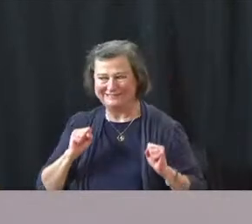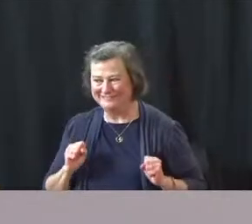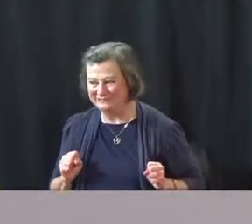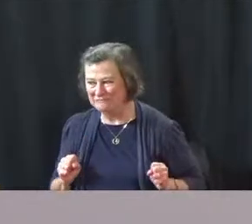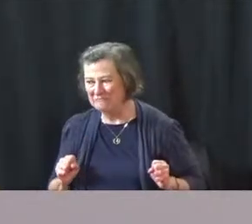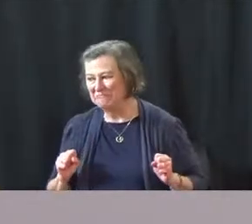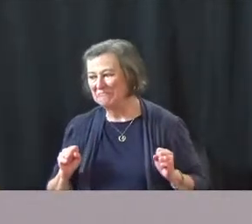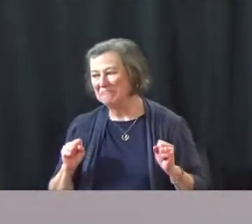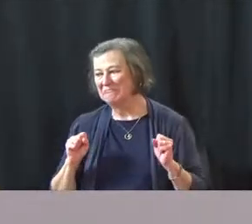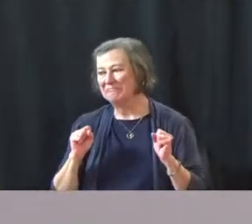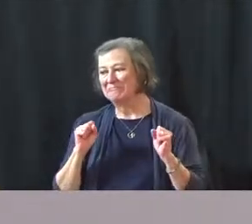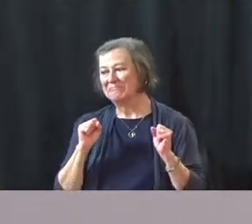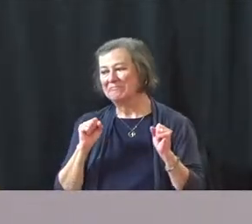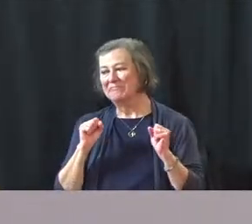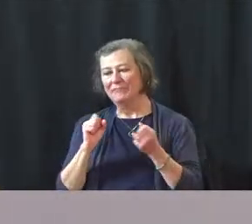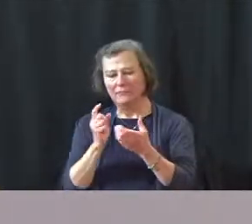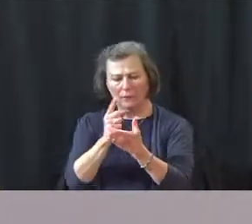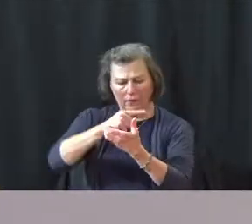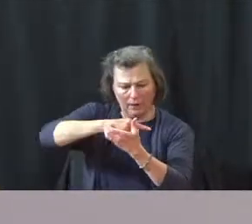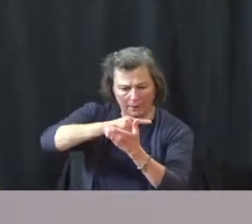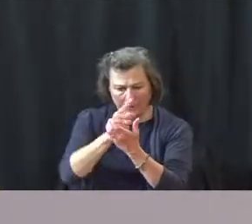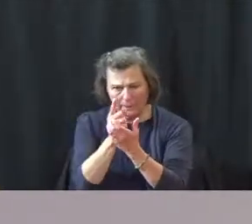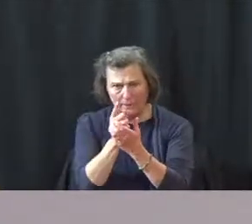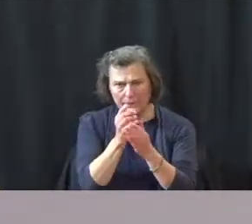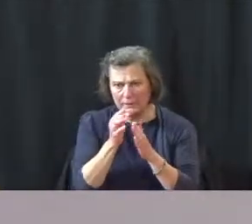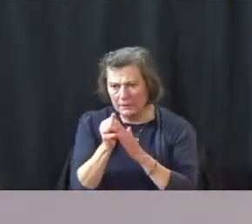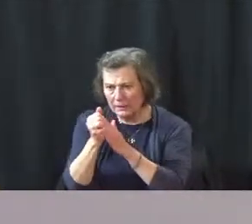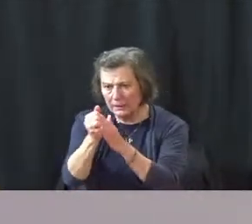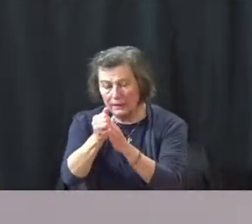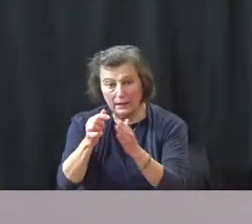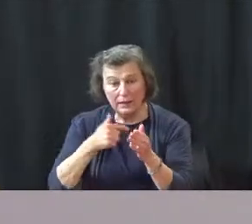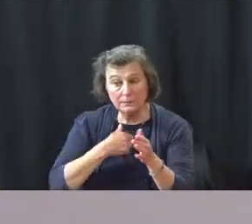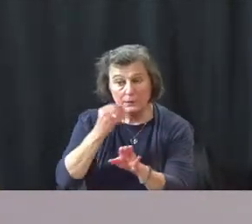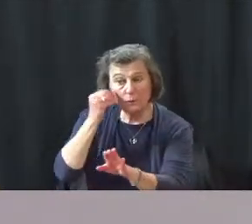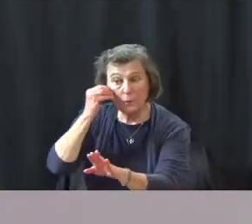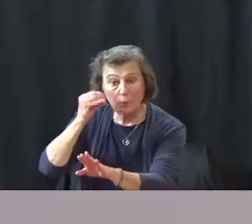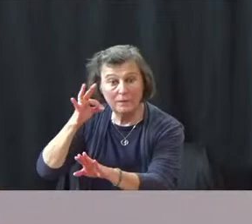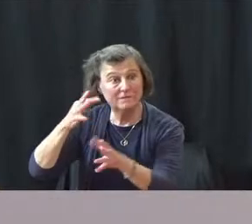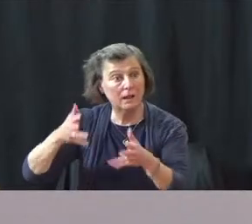A compass to guide me home, if I’m lost.